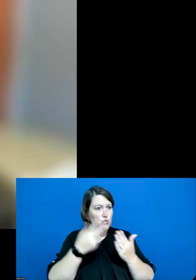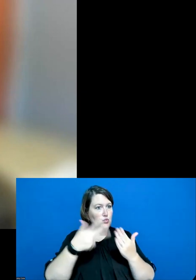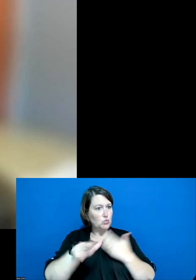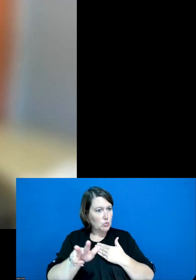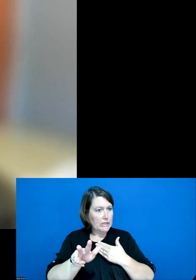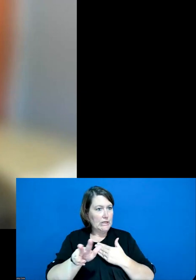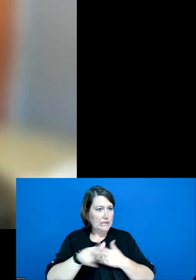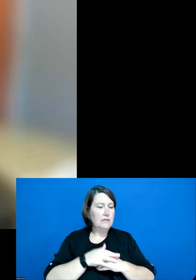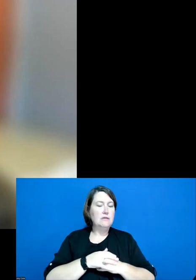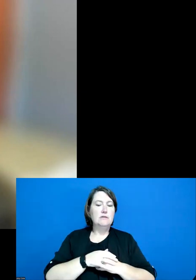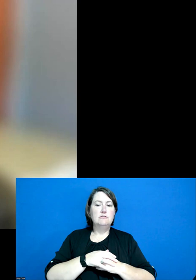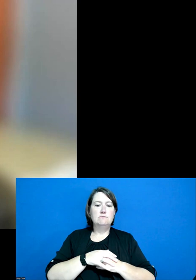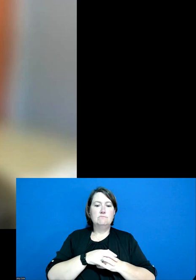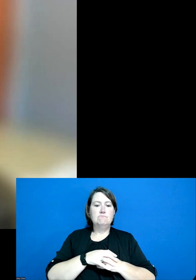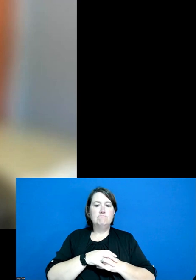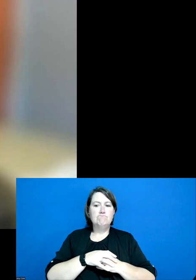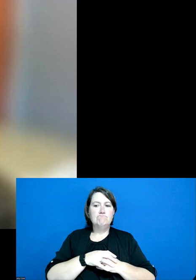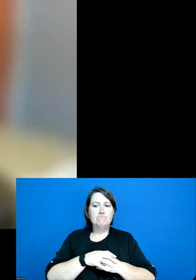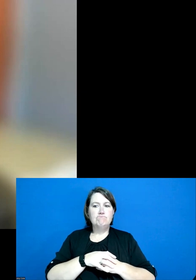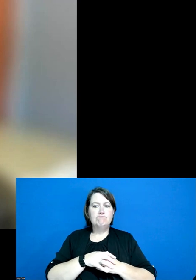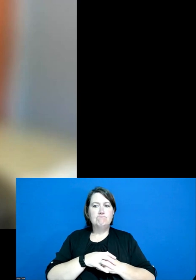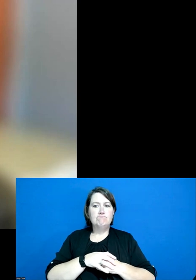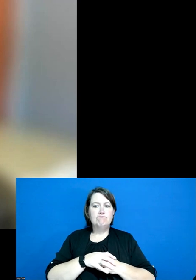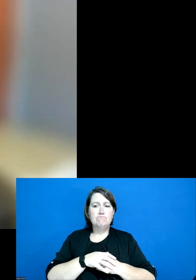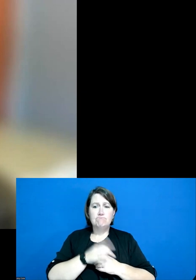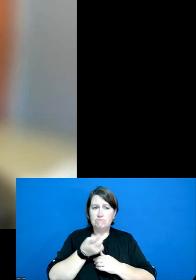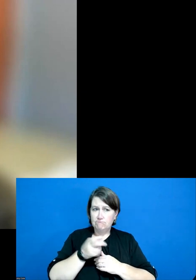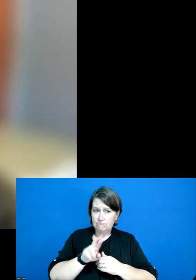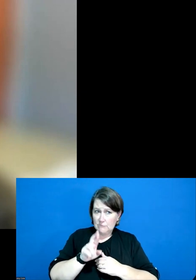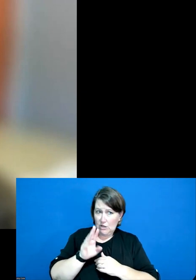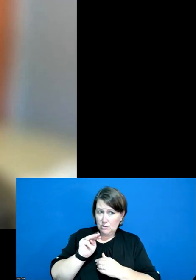So doctor McGee, do you want to add to that?